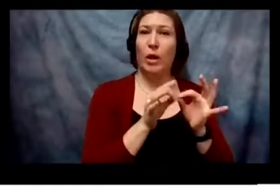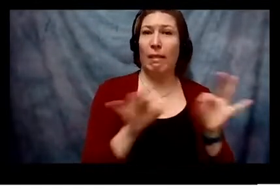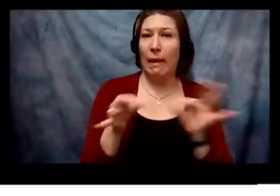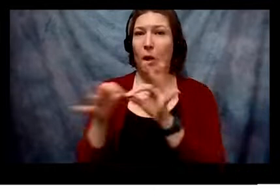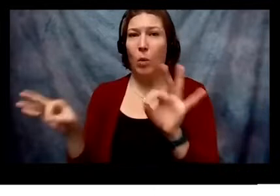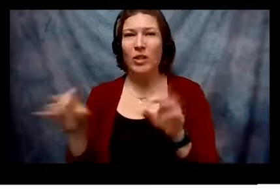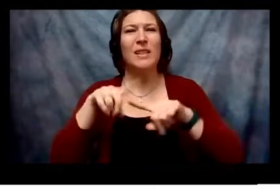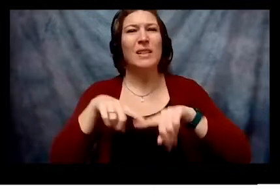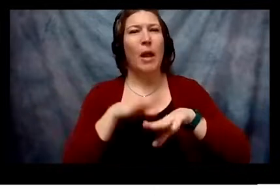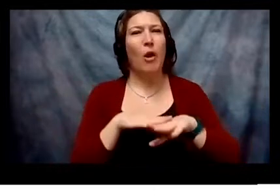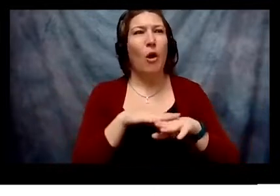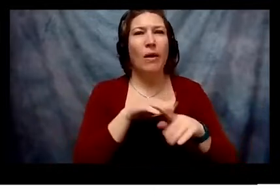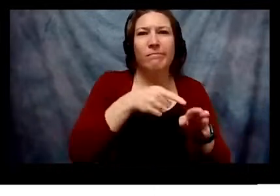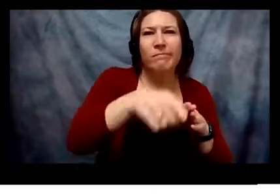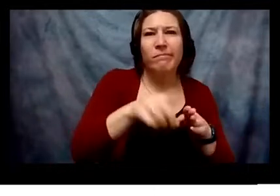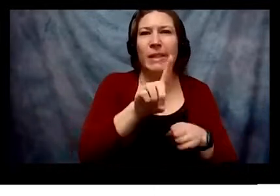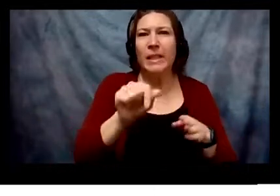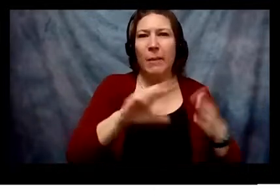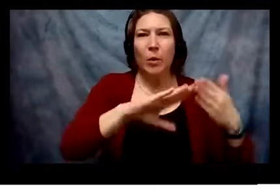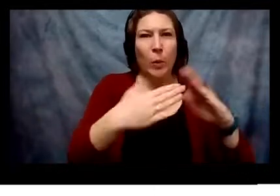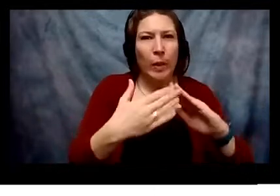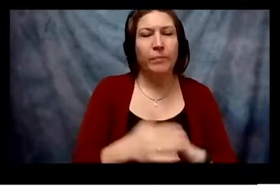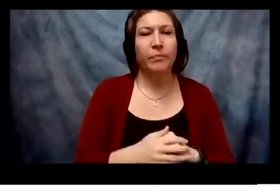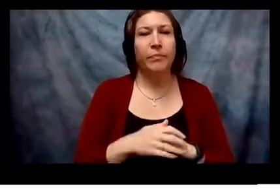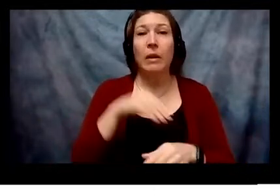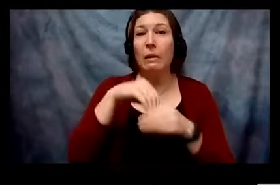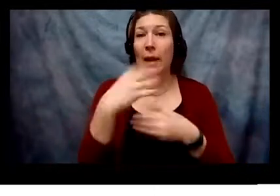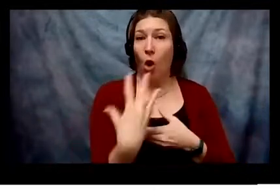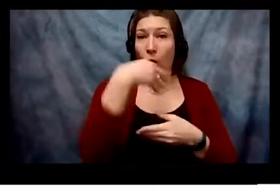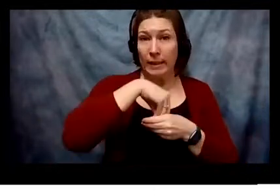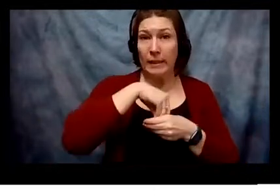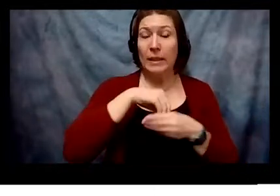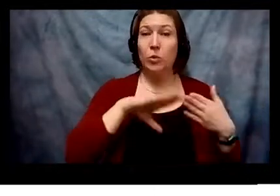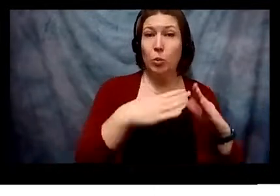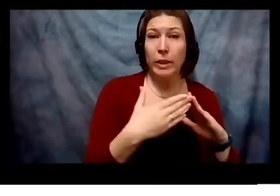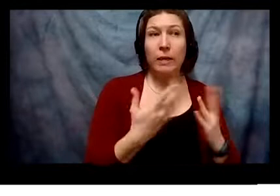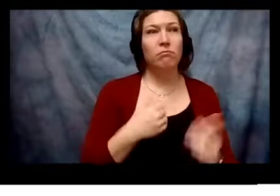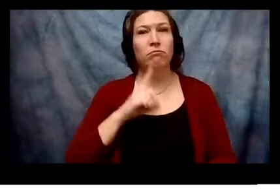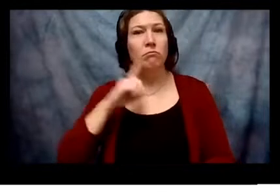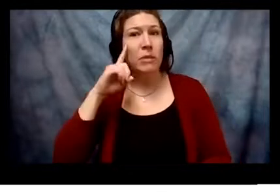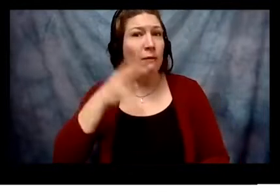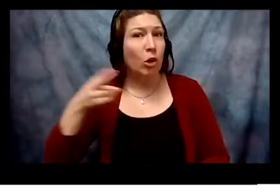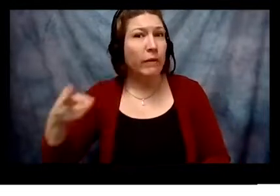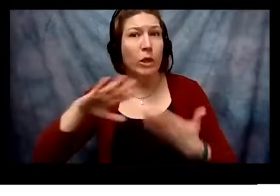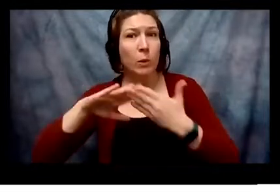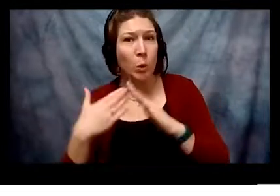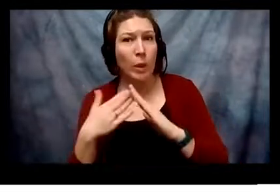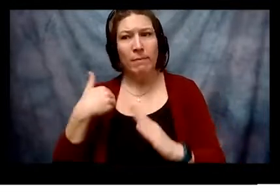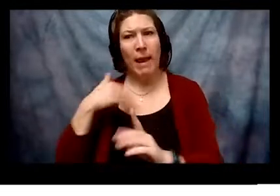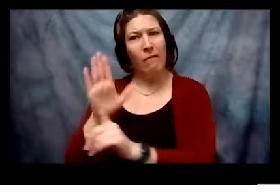communities, such as in the autistic community or the deaf and hard of hearing community.